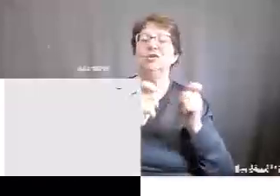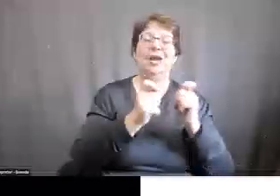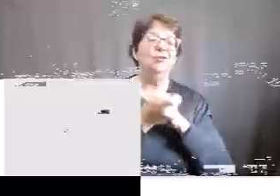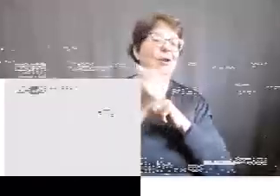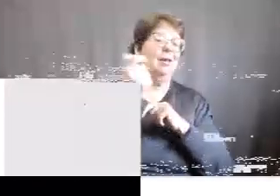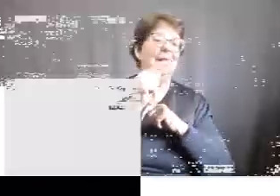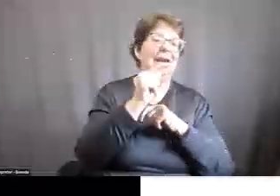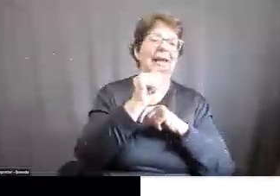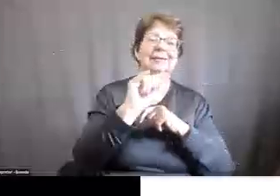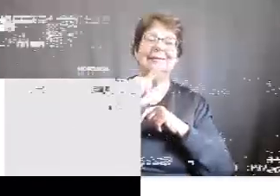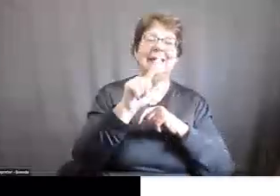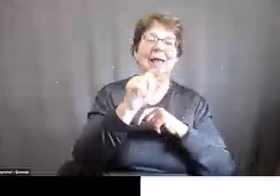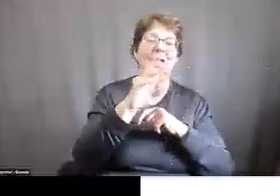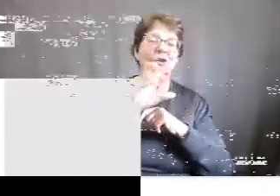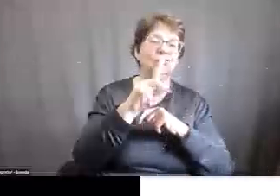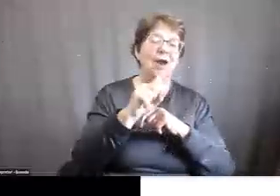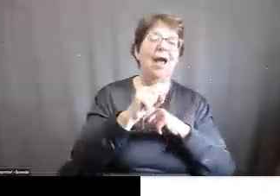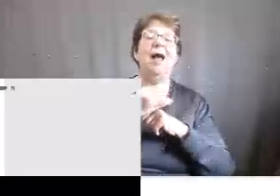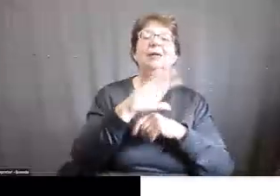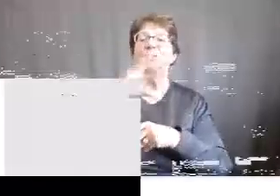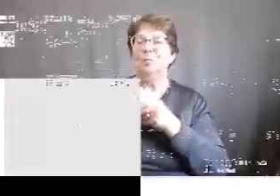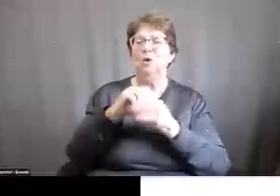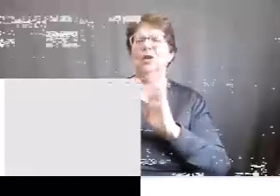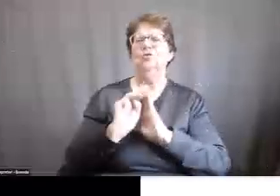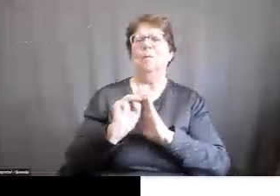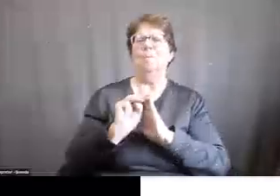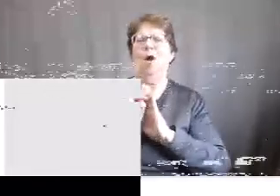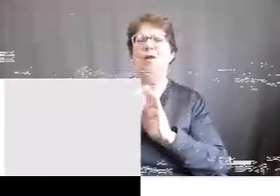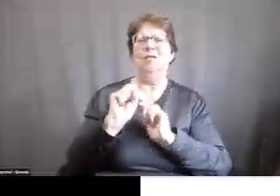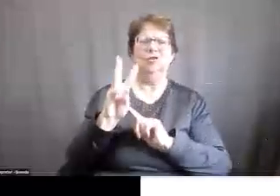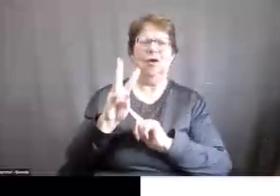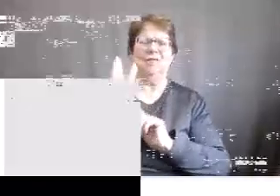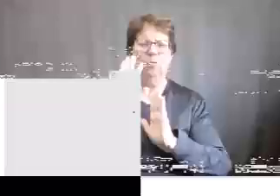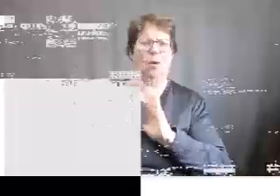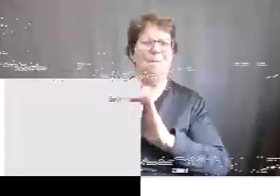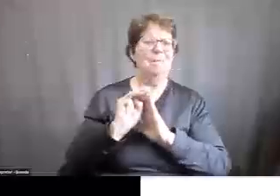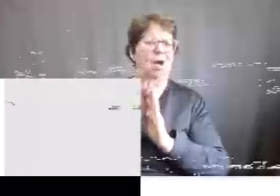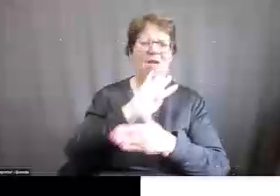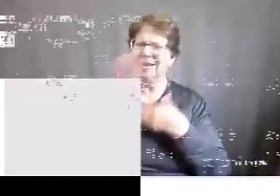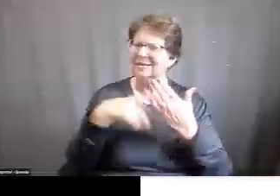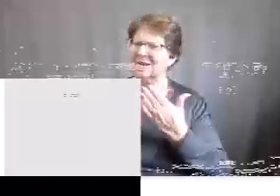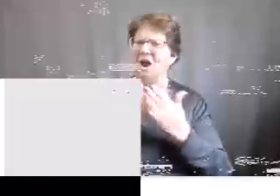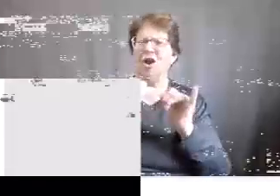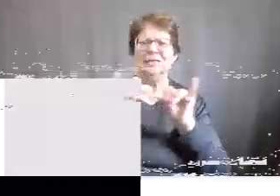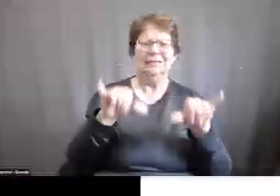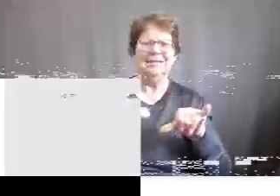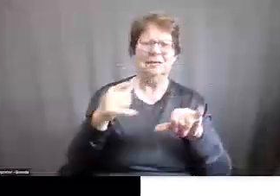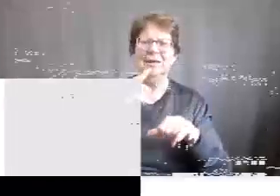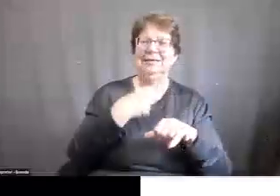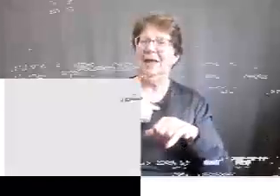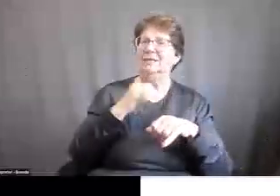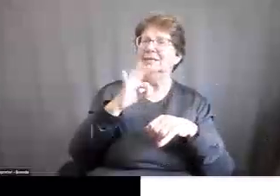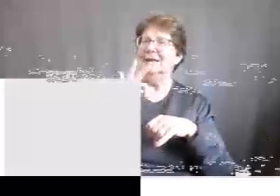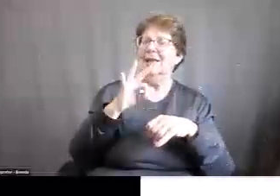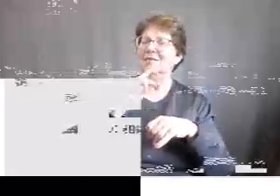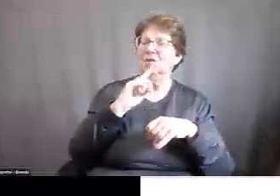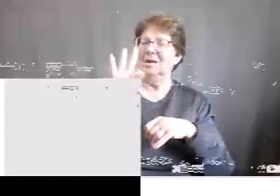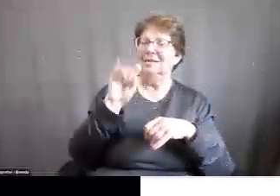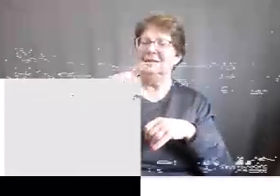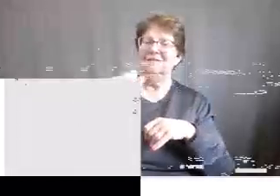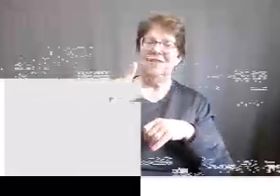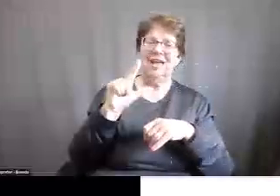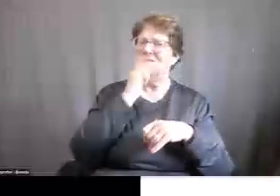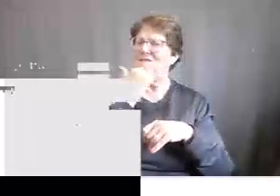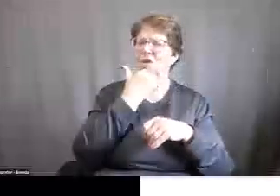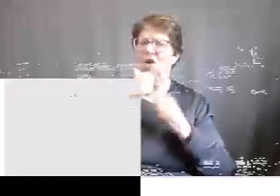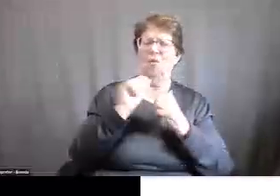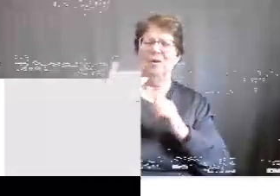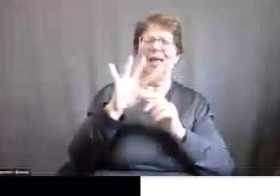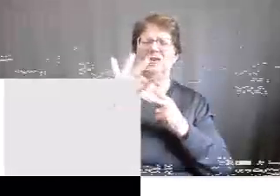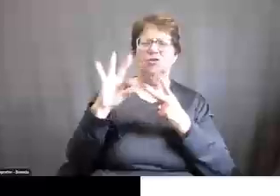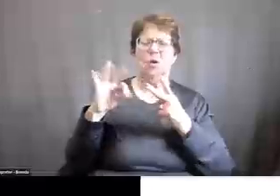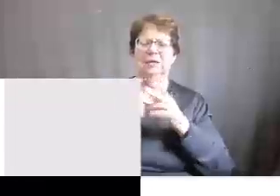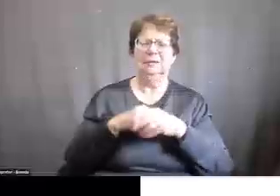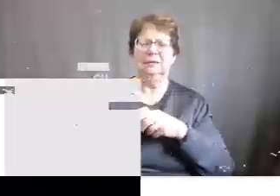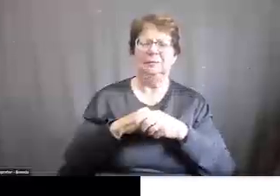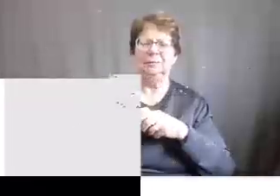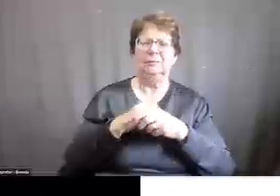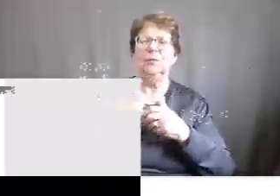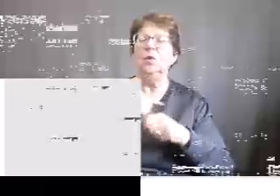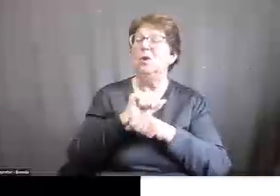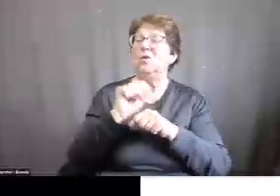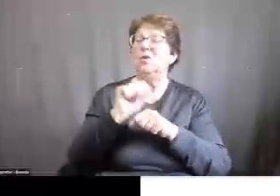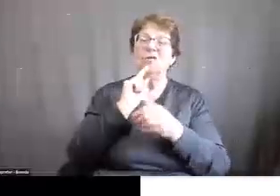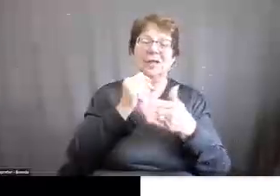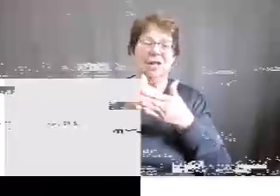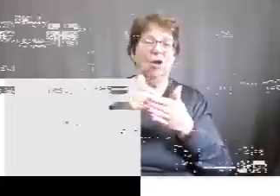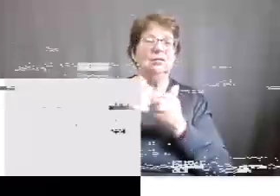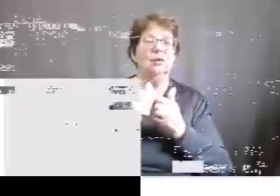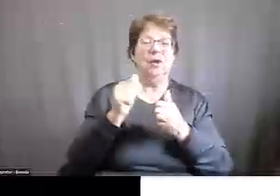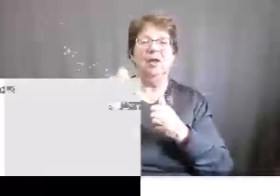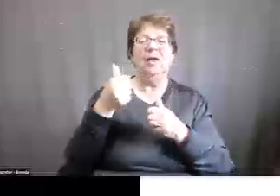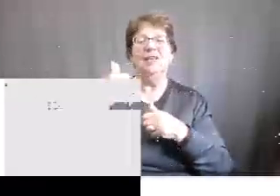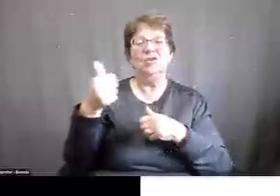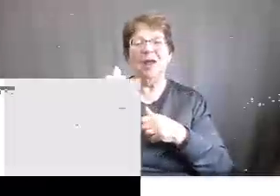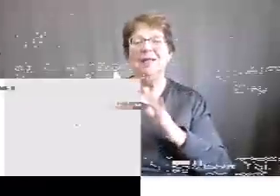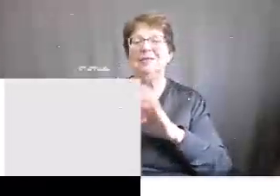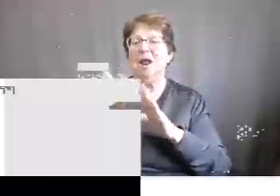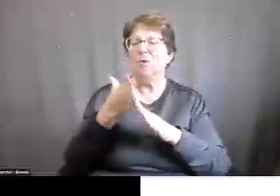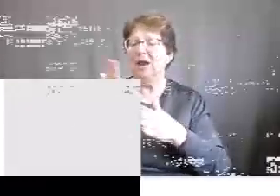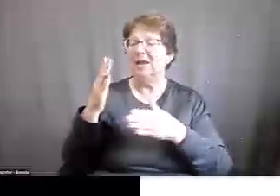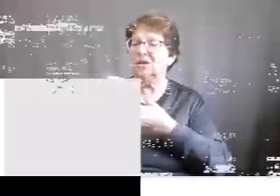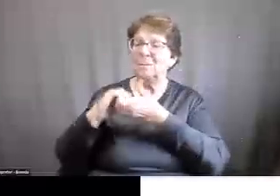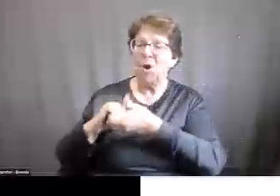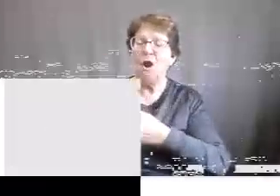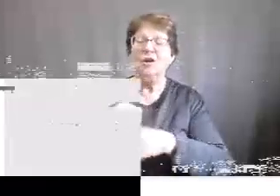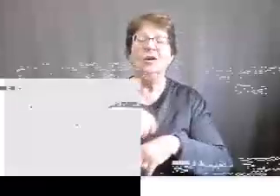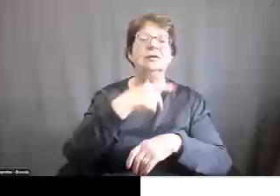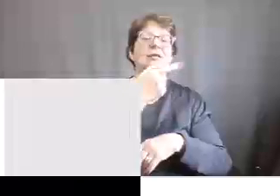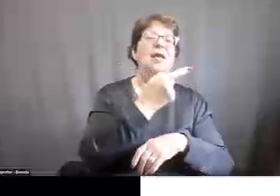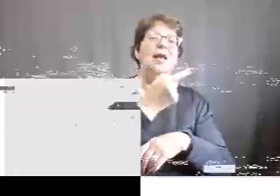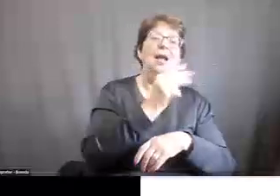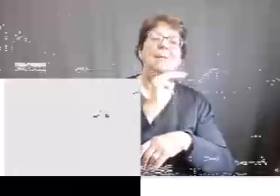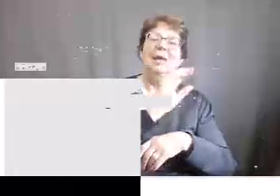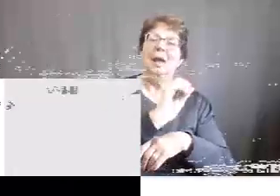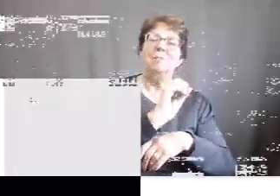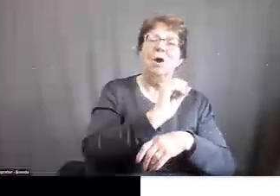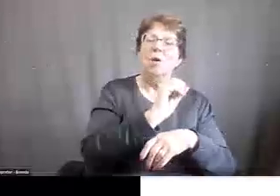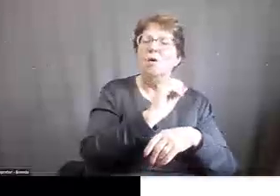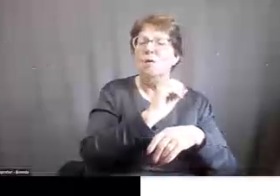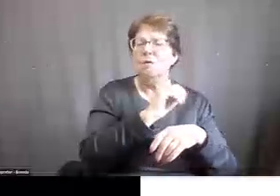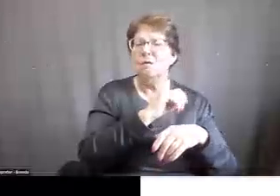Boardroom: We put it into modeling software that models our entire system and tells us whether or not there is a fatal flaw with that choice. We work very closely with our transit operations partners and our PMO project management office partners